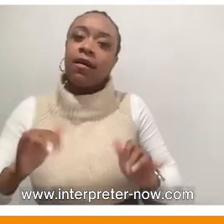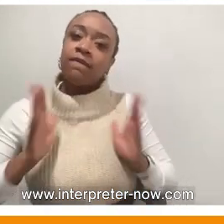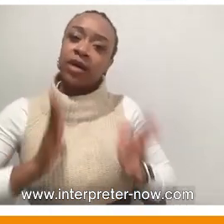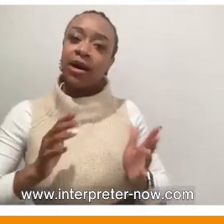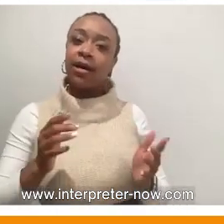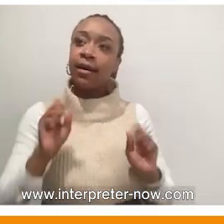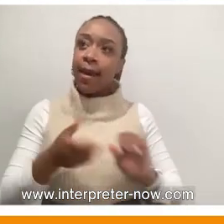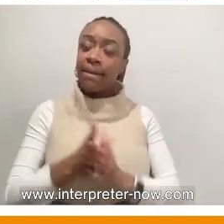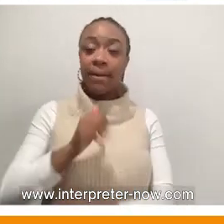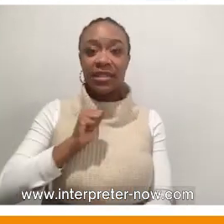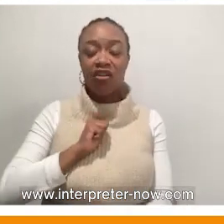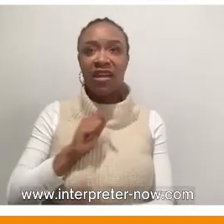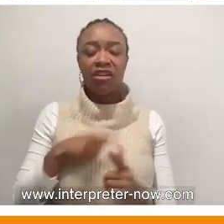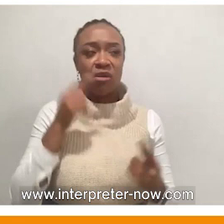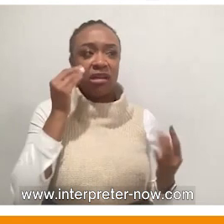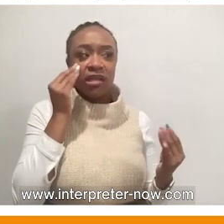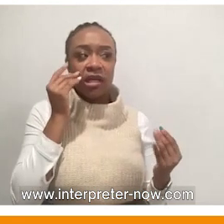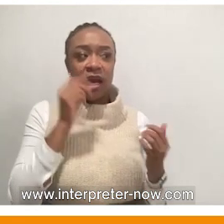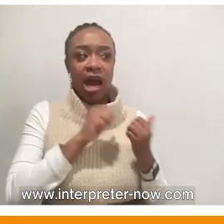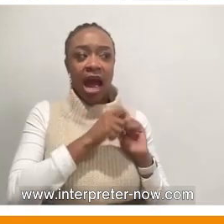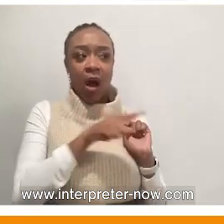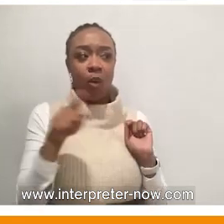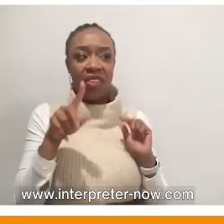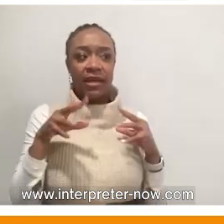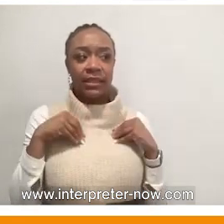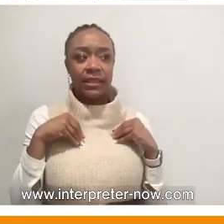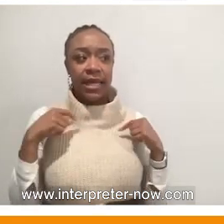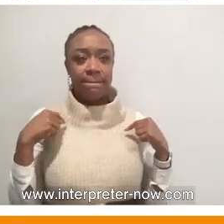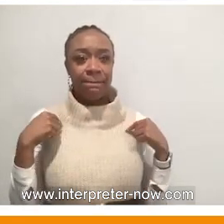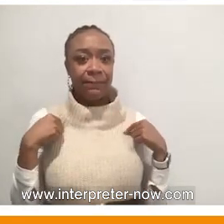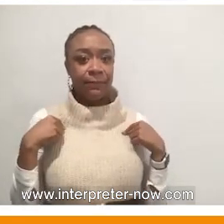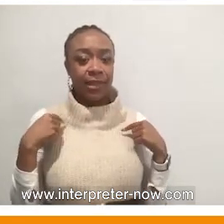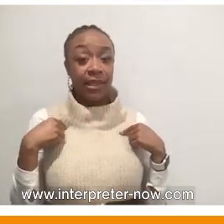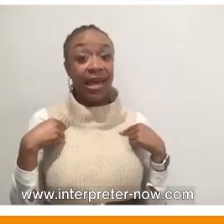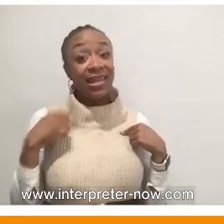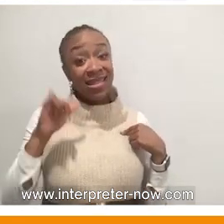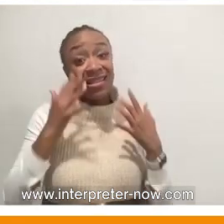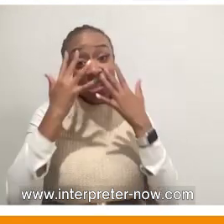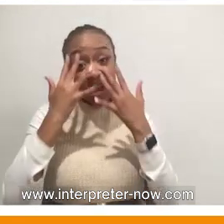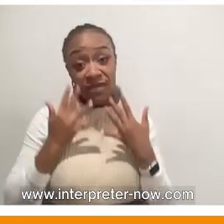Then it's like: "Well, how are people going to receive me though?" That's when you get into...